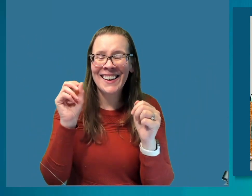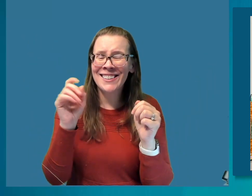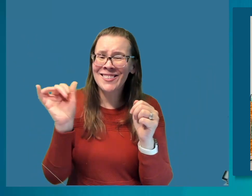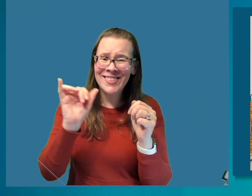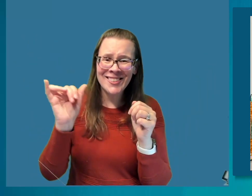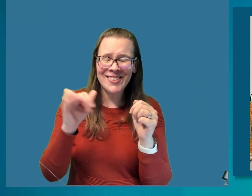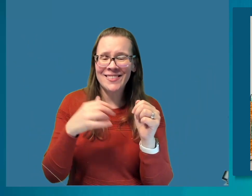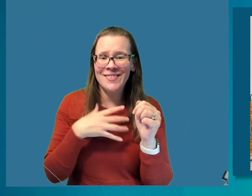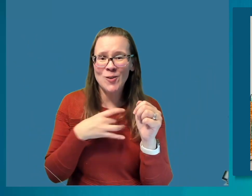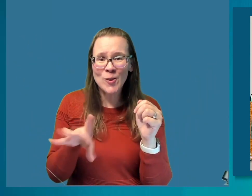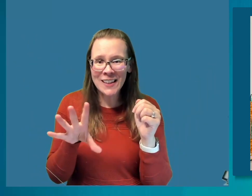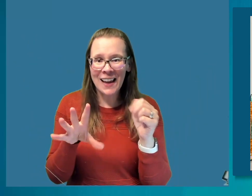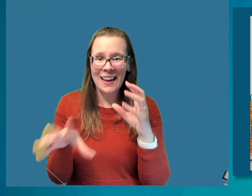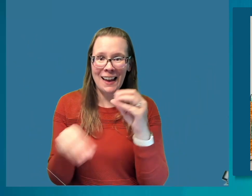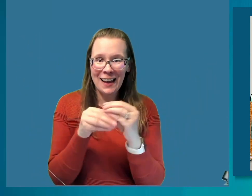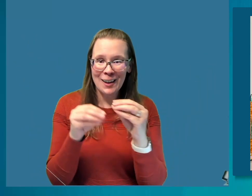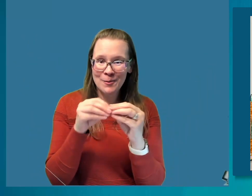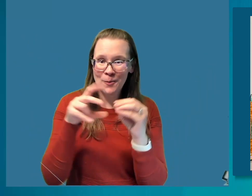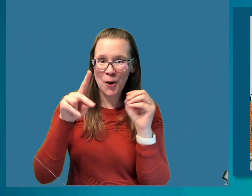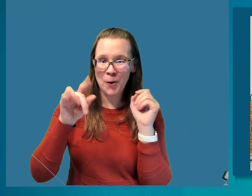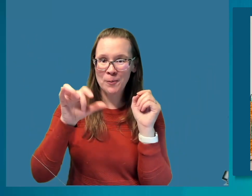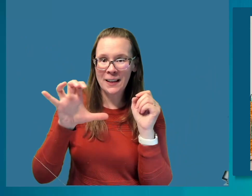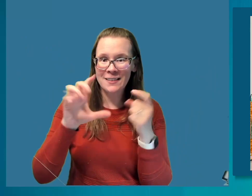Um, I don't know... For whatever reason, I guess I trust the universe a little bit,